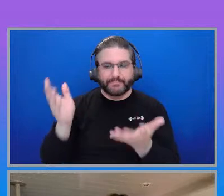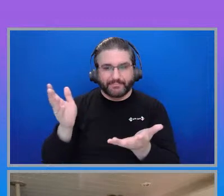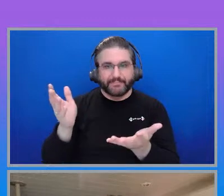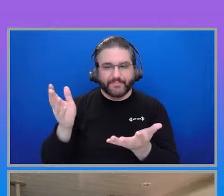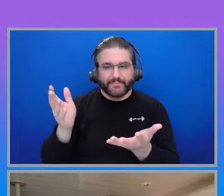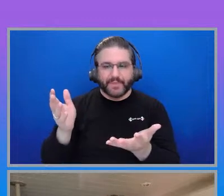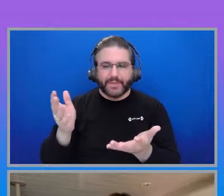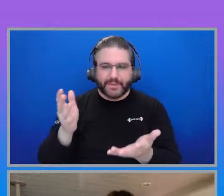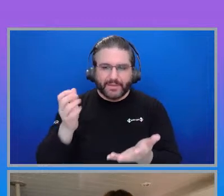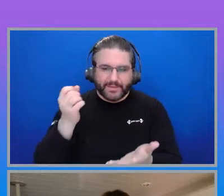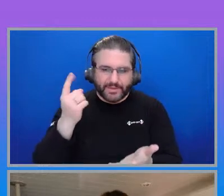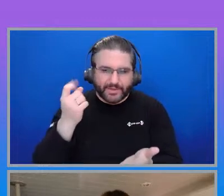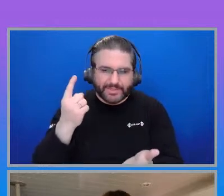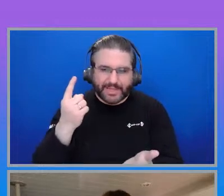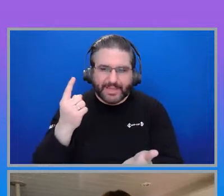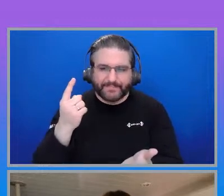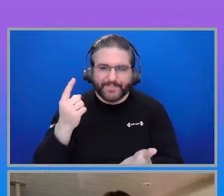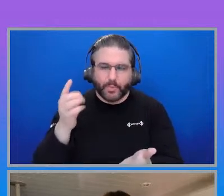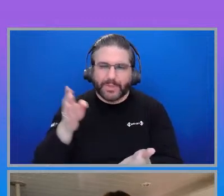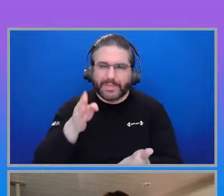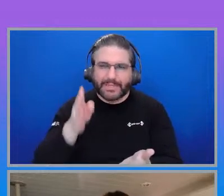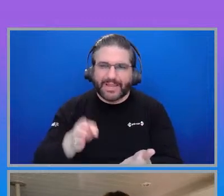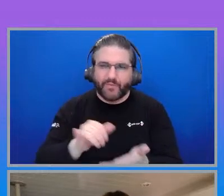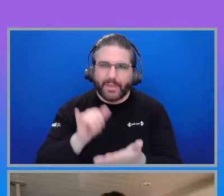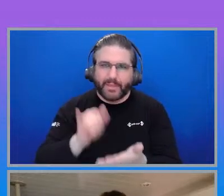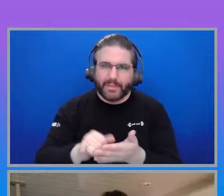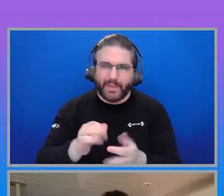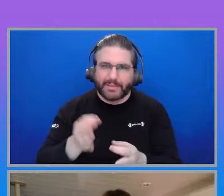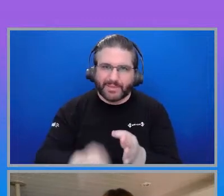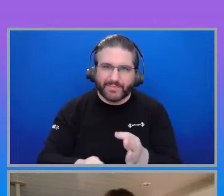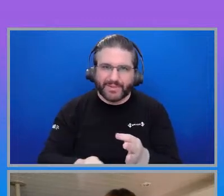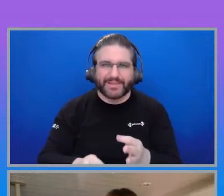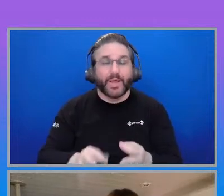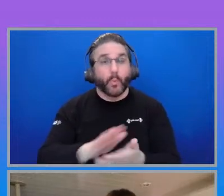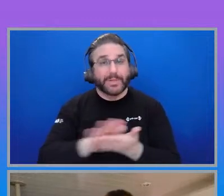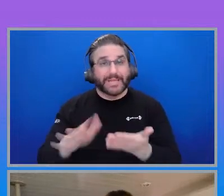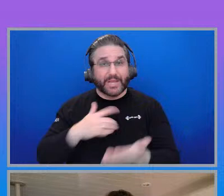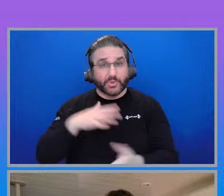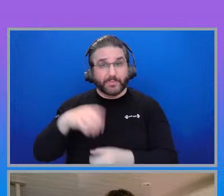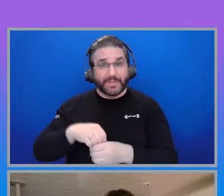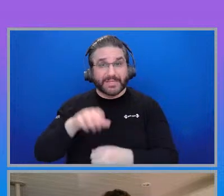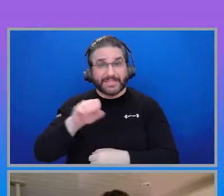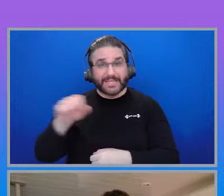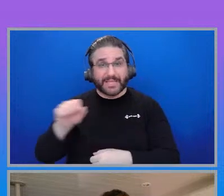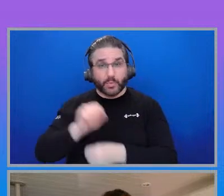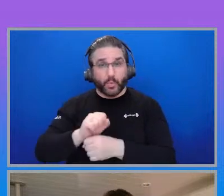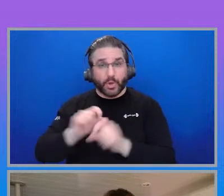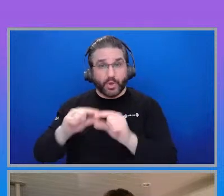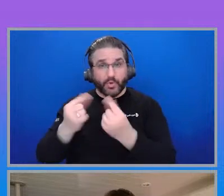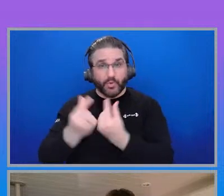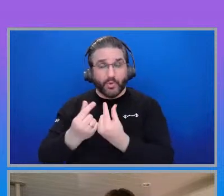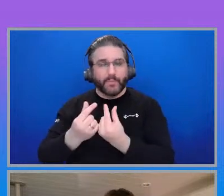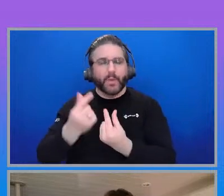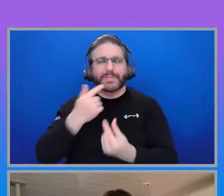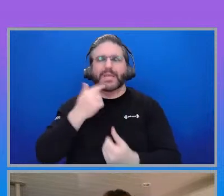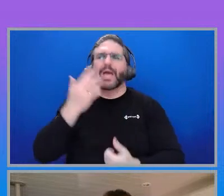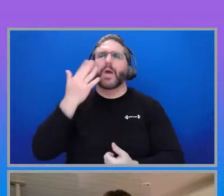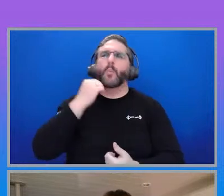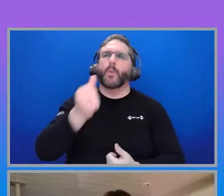never going to be that simple. And this is the nice thing about being in the CSS working group is that you can come along and